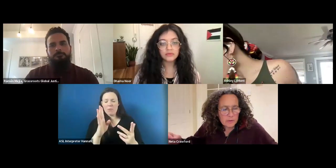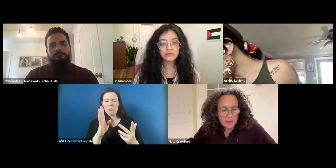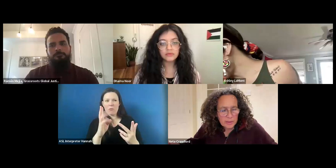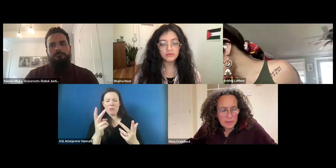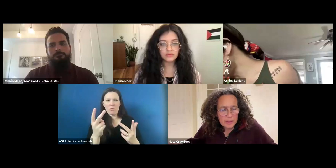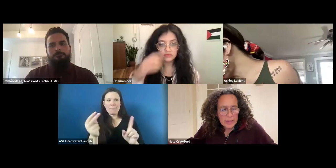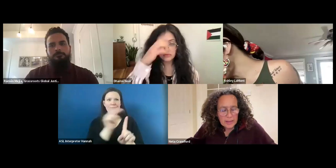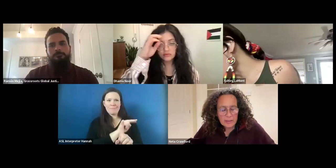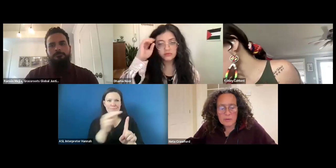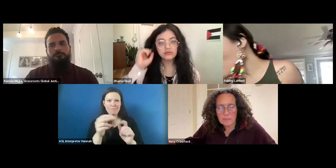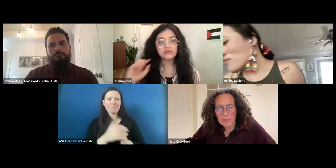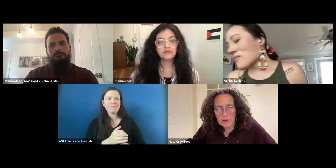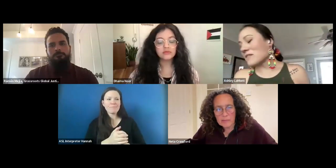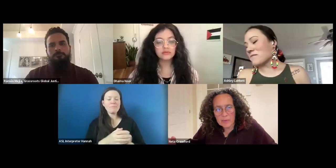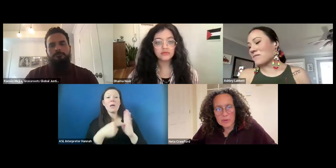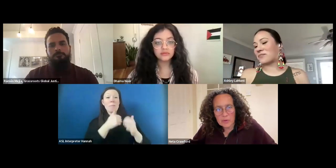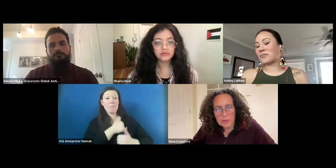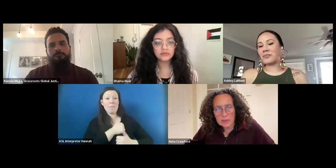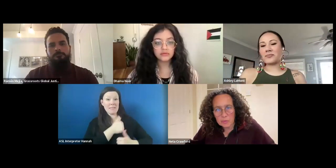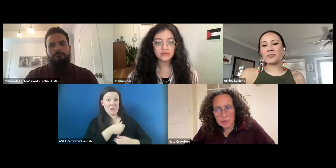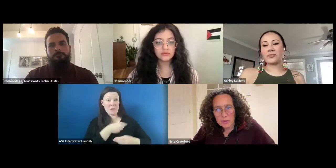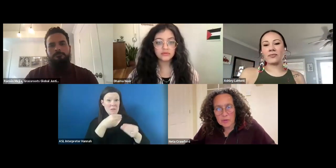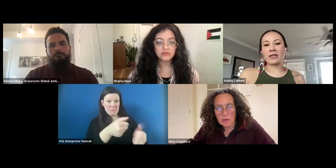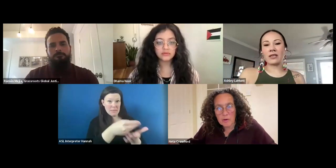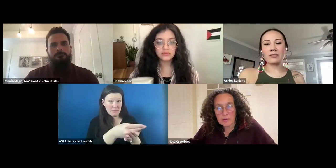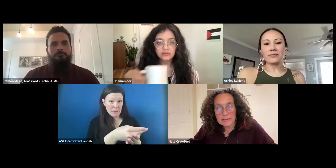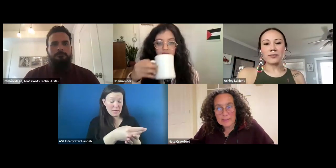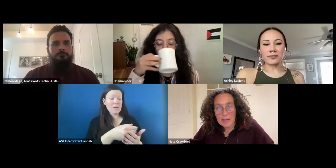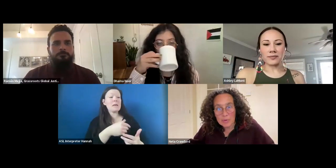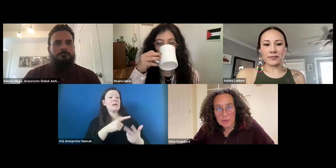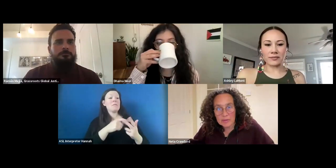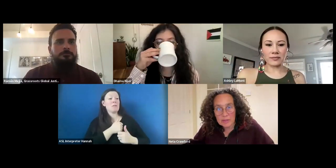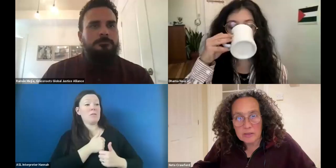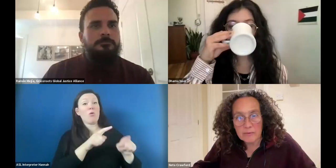spending and military industrialization are capital intensive.